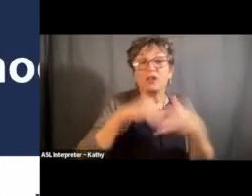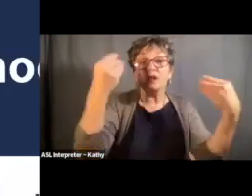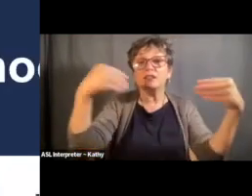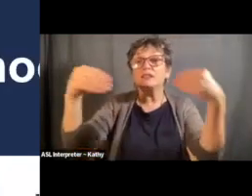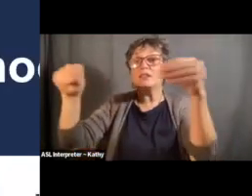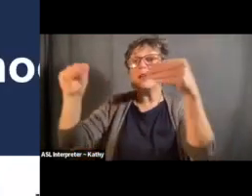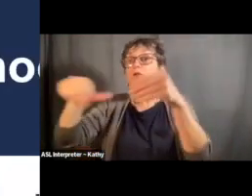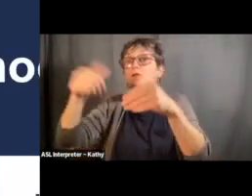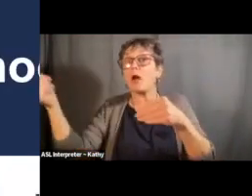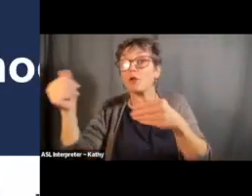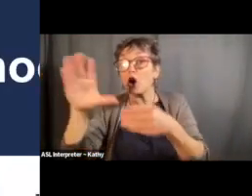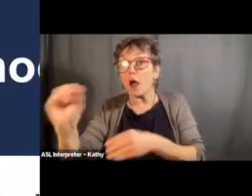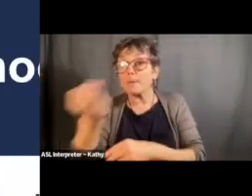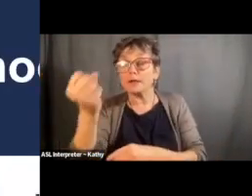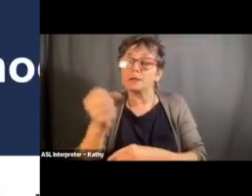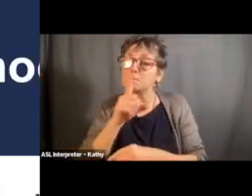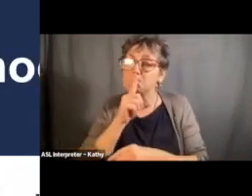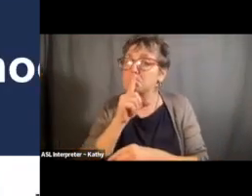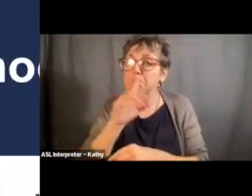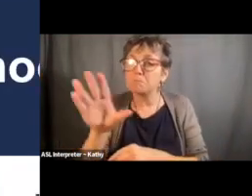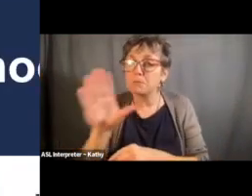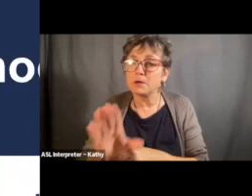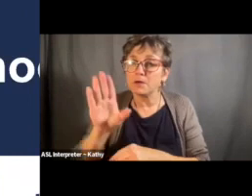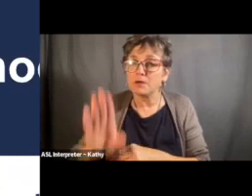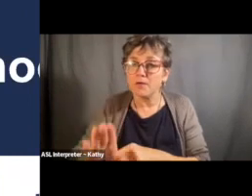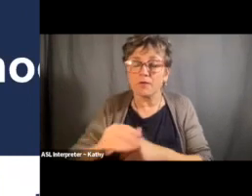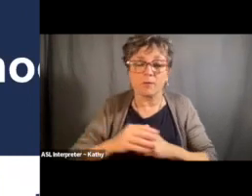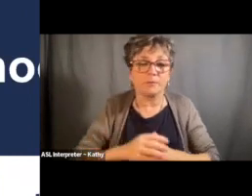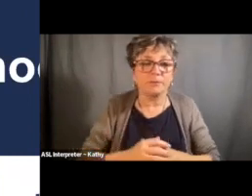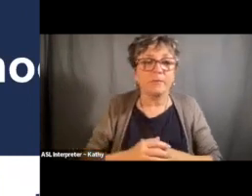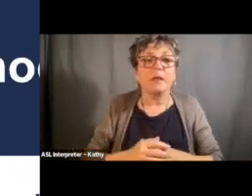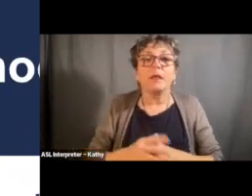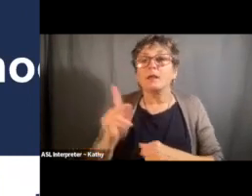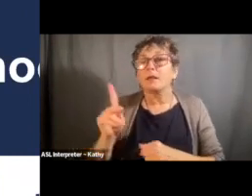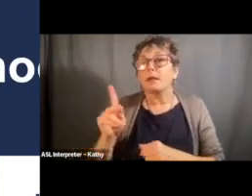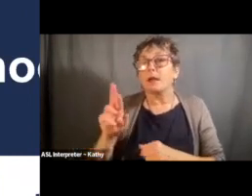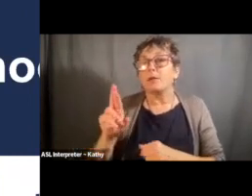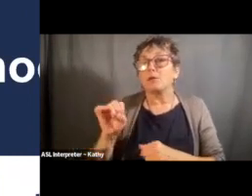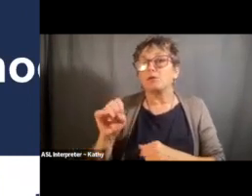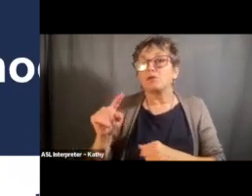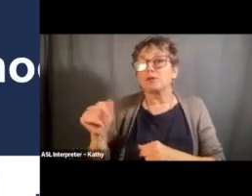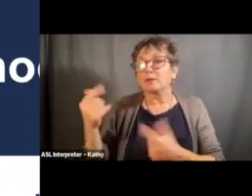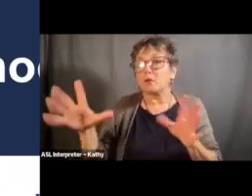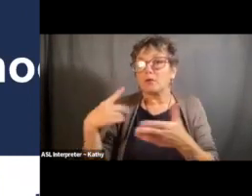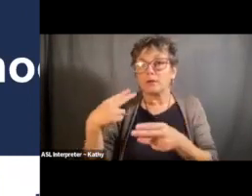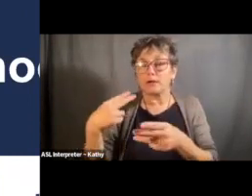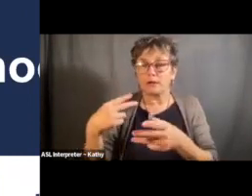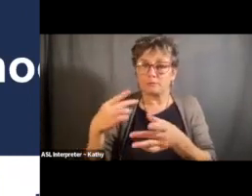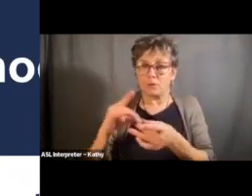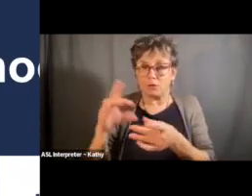So, as Krista mentioned, this has been a long shopping process. Your community has left no,